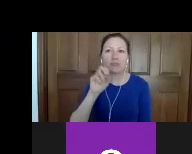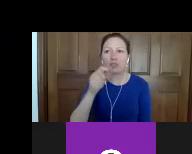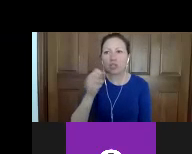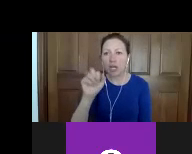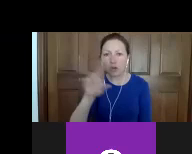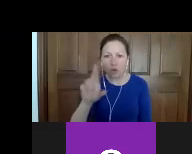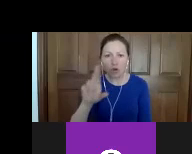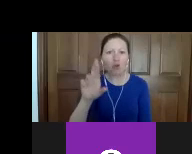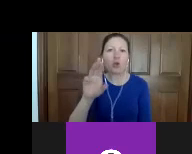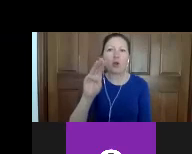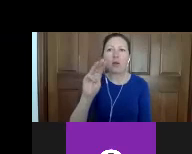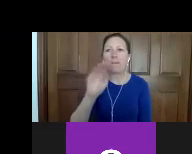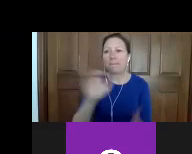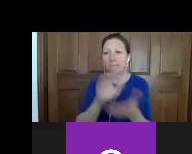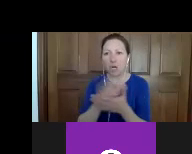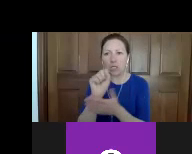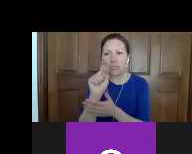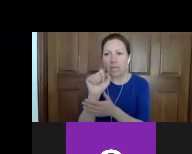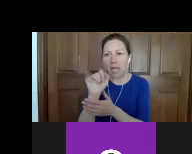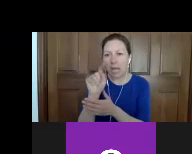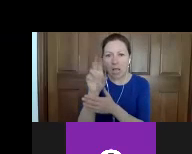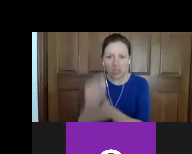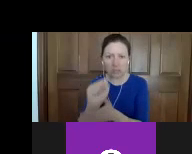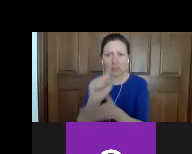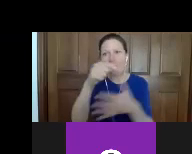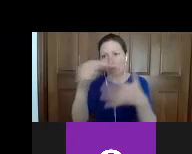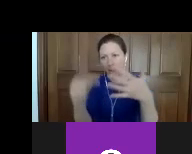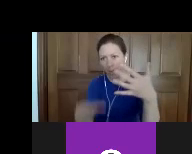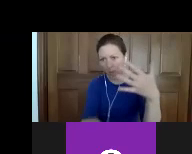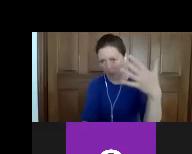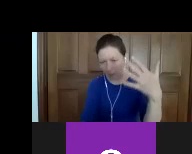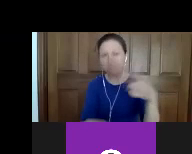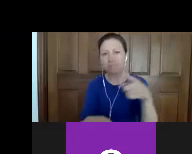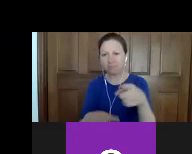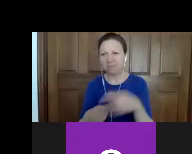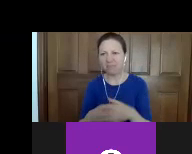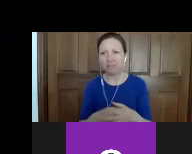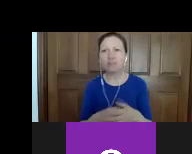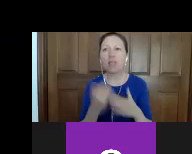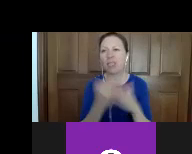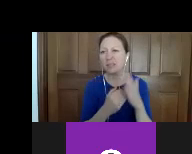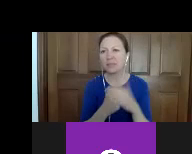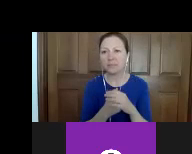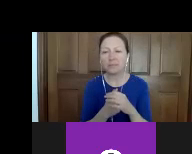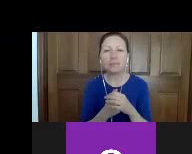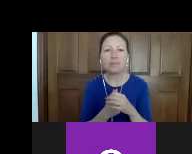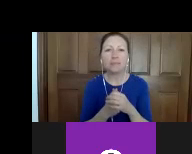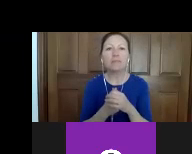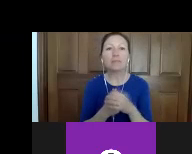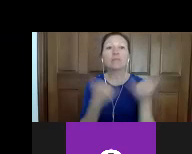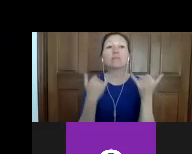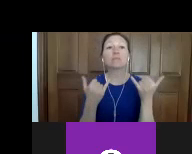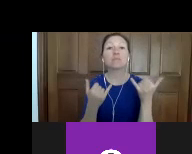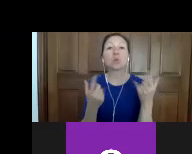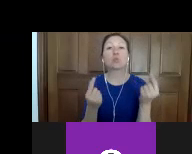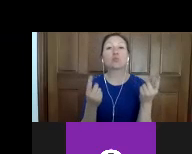orientation, and several others. So what I want you to do now is invite you in the chat